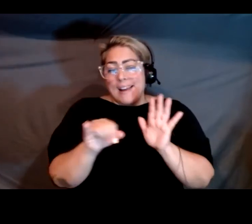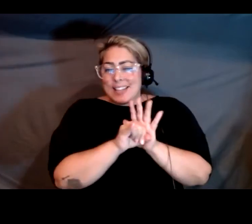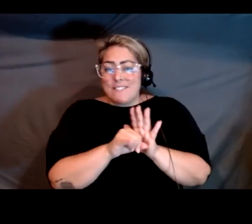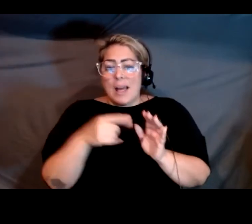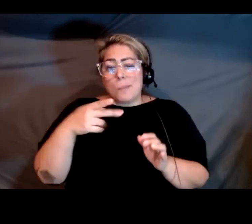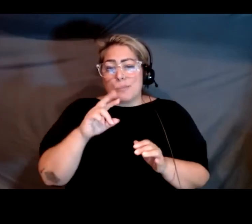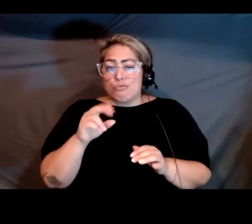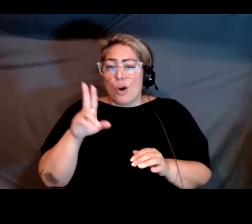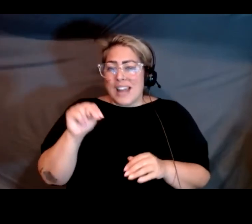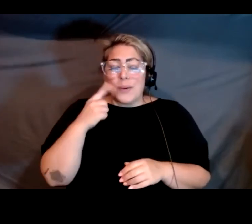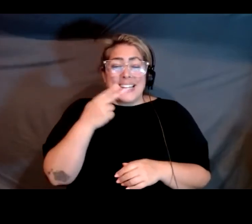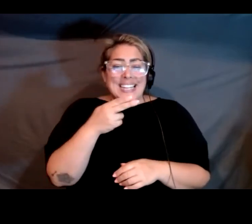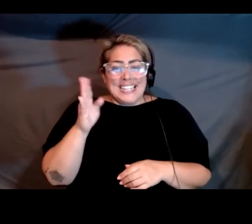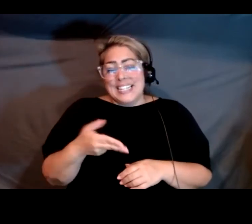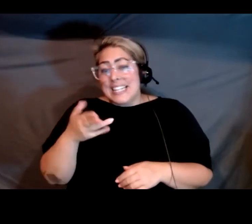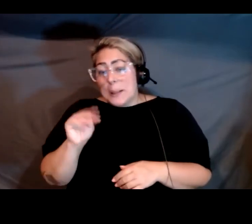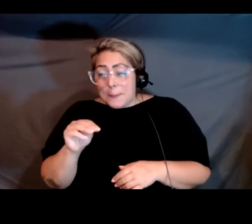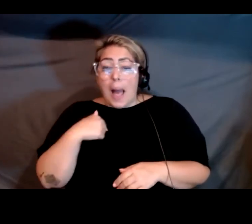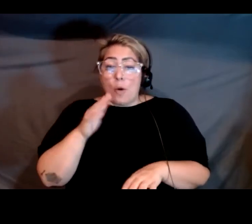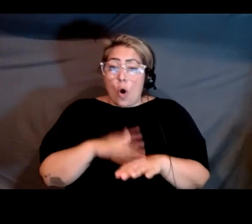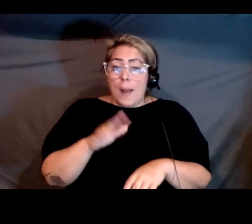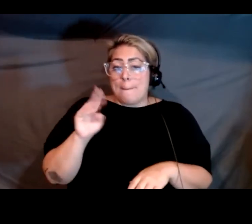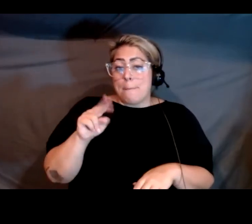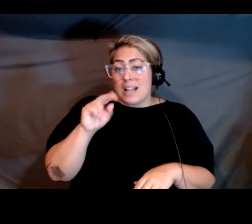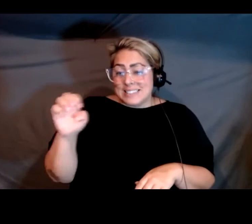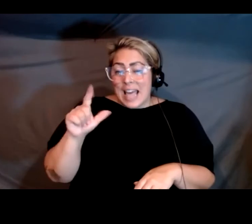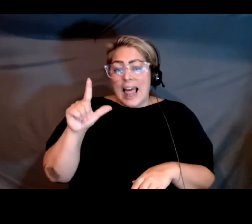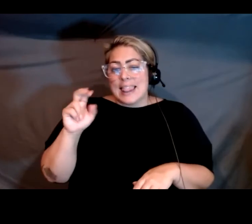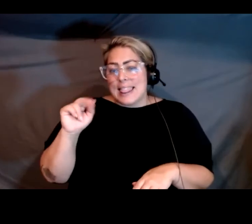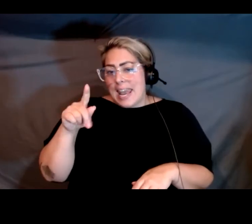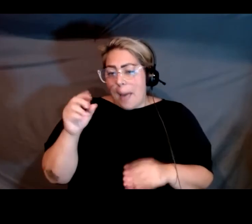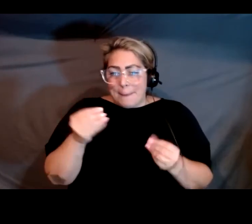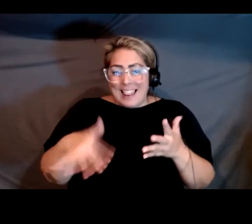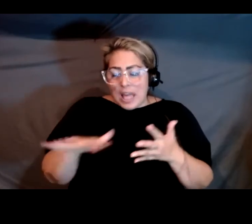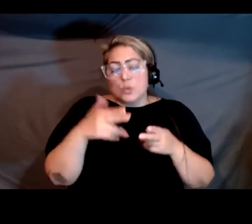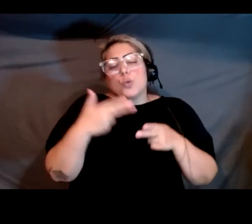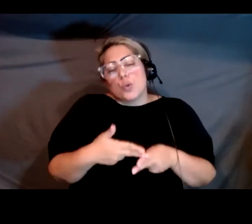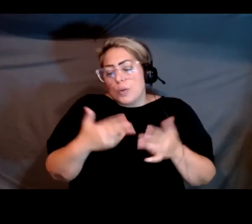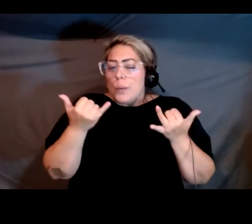and I am on Munsee and Lenape Lynn and what is currently known as Chelsea. I